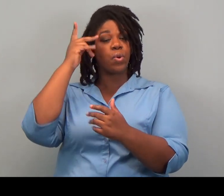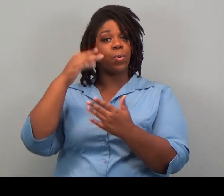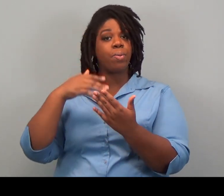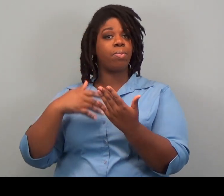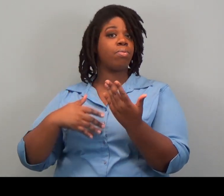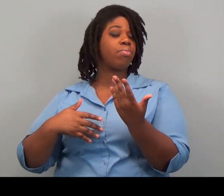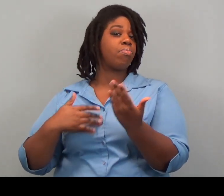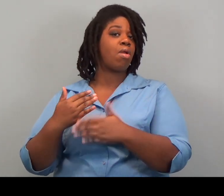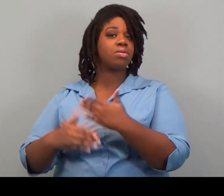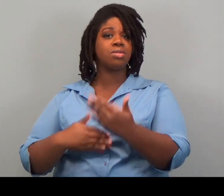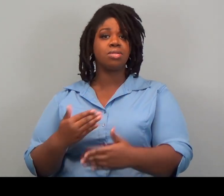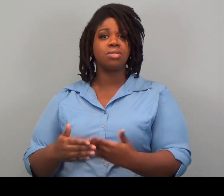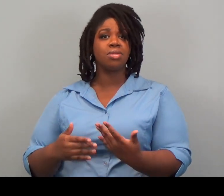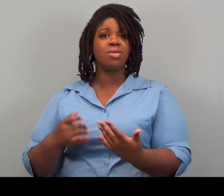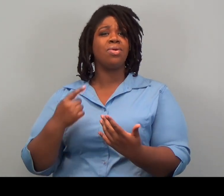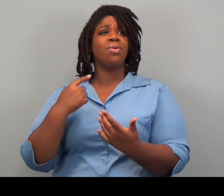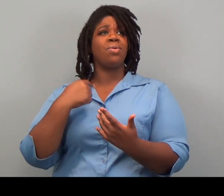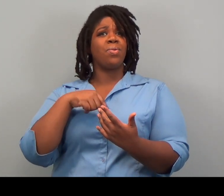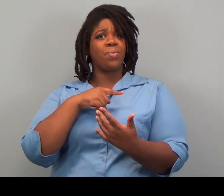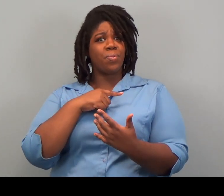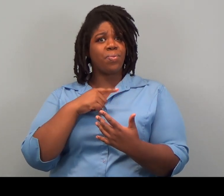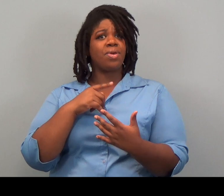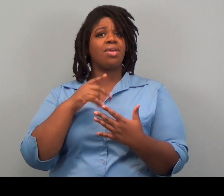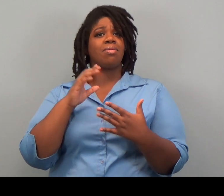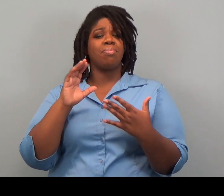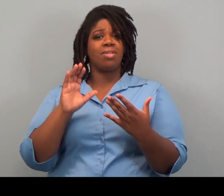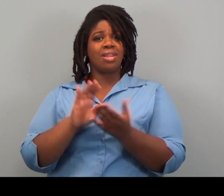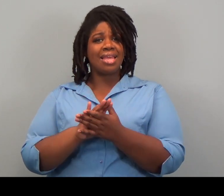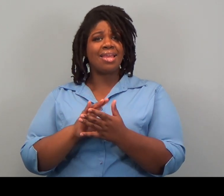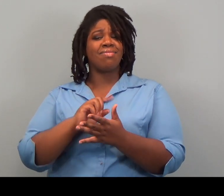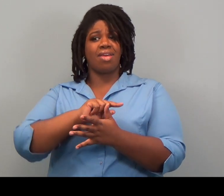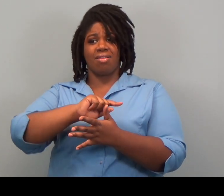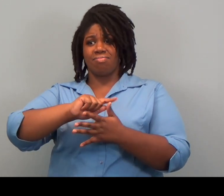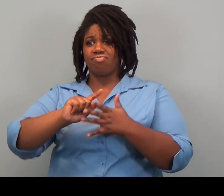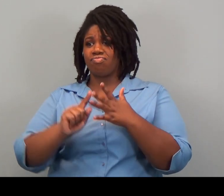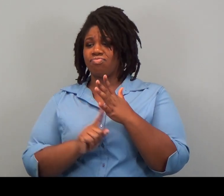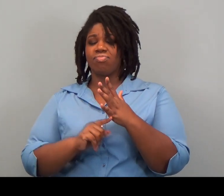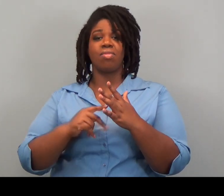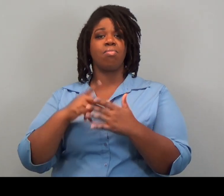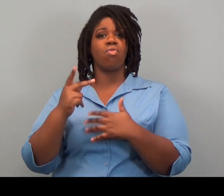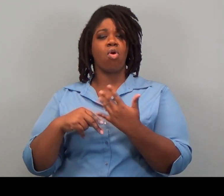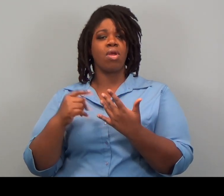And we believe that all of these programs work together synergistically